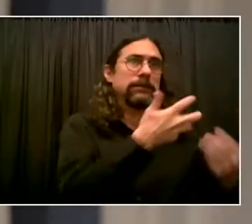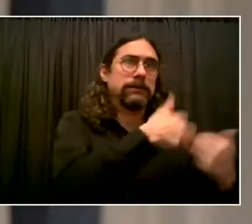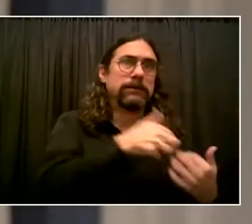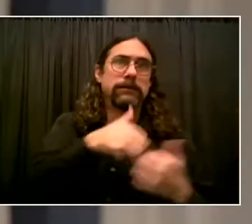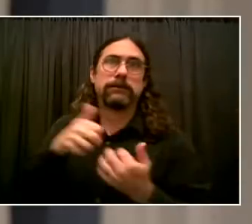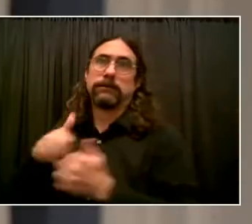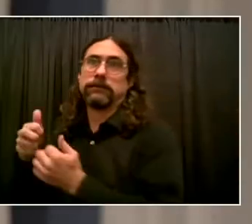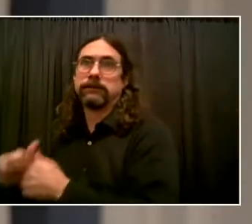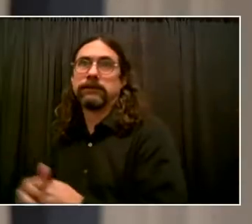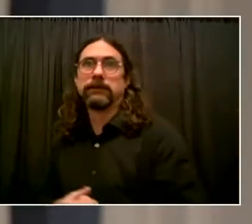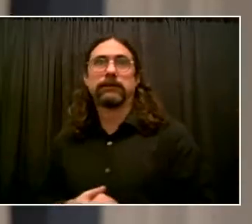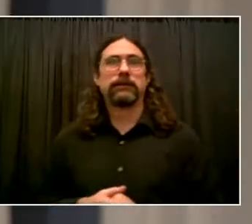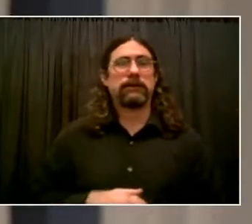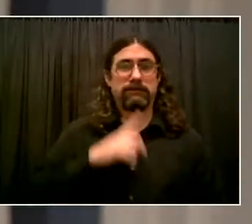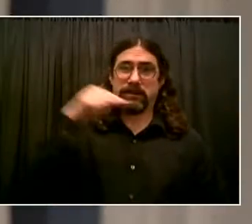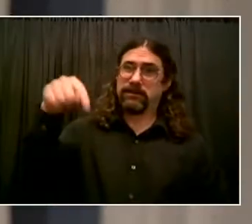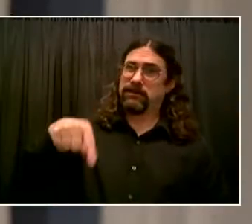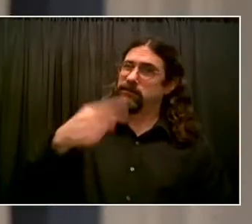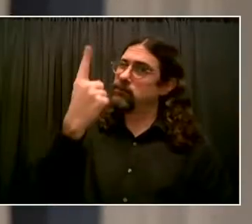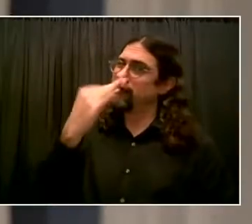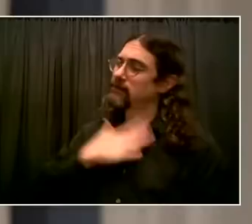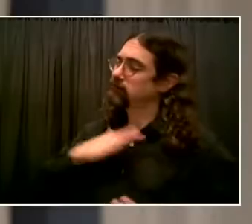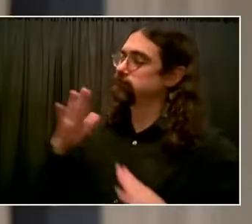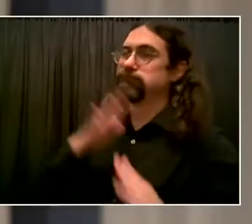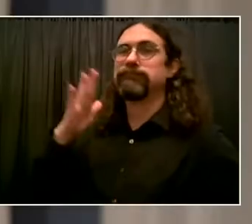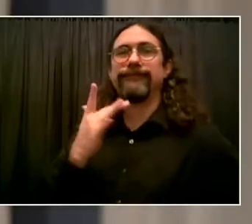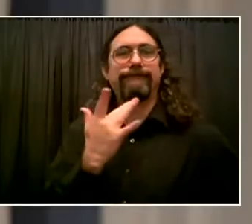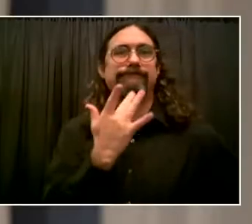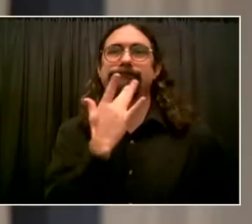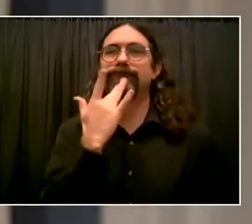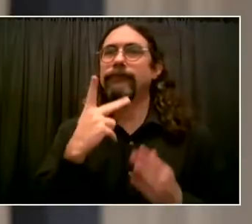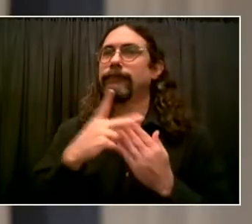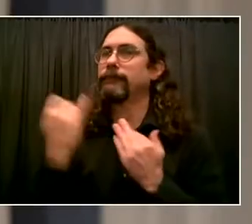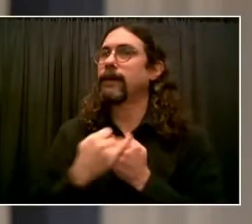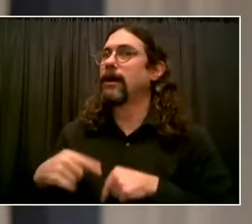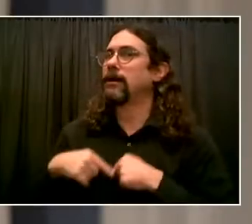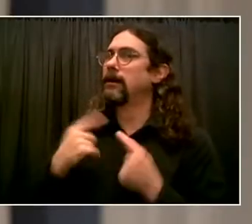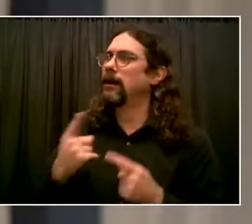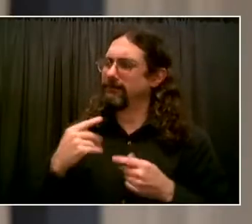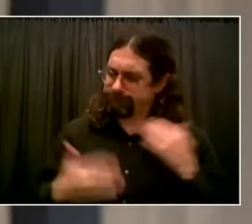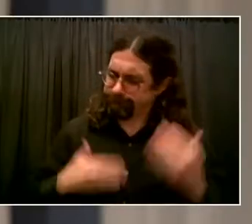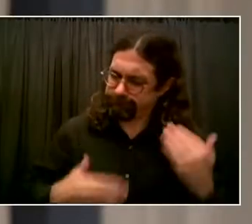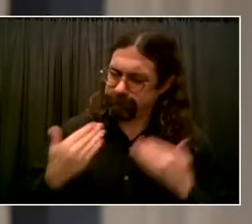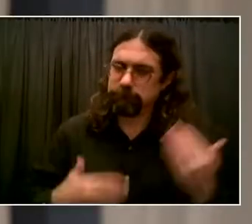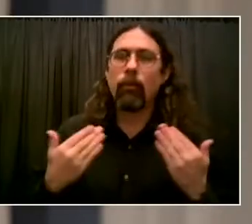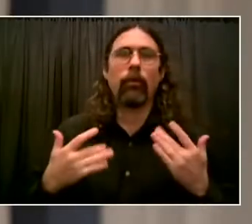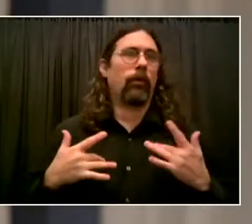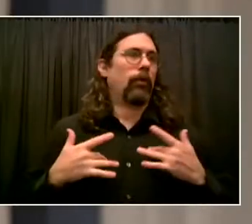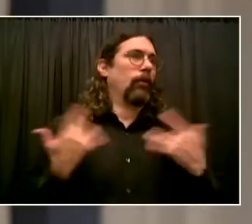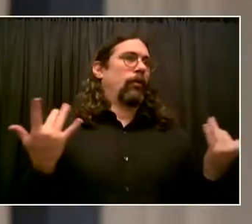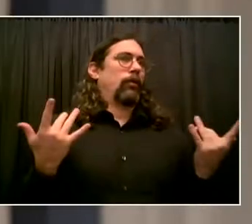MENTIONED TO MAKE THINGS HAPPEN FOR THE CITY WE LOVE. THIS IS ONE OF MYA FVORITES. BEFORE I DIG